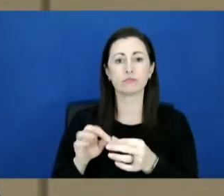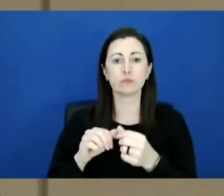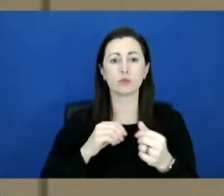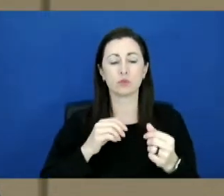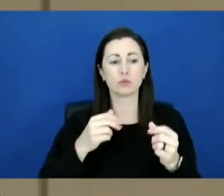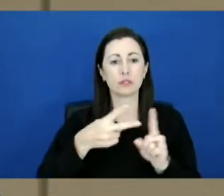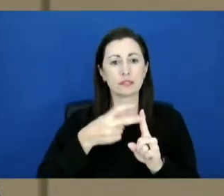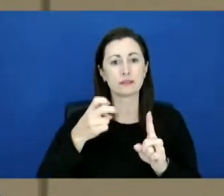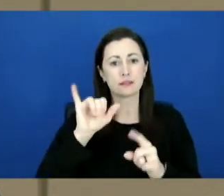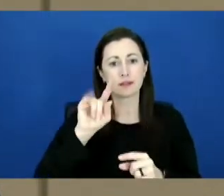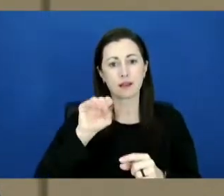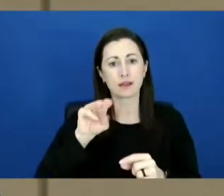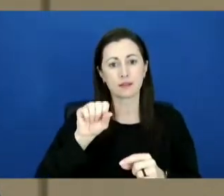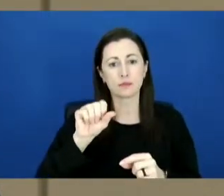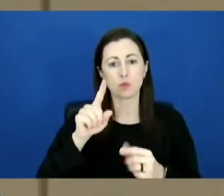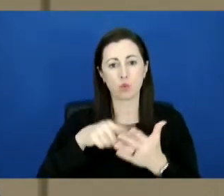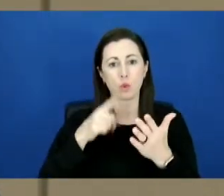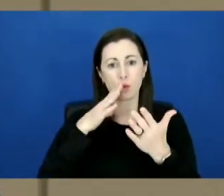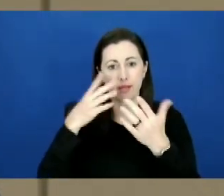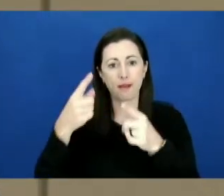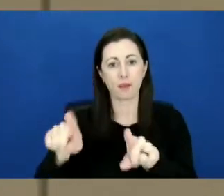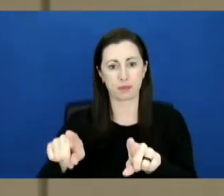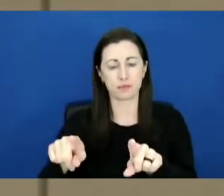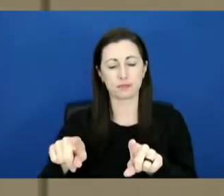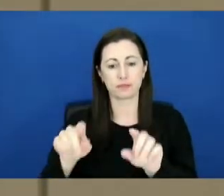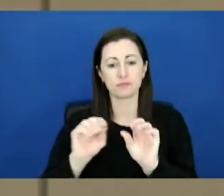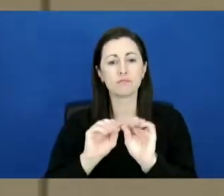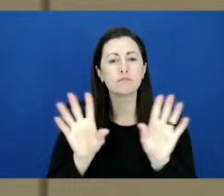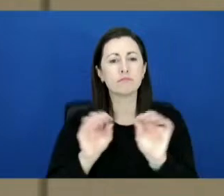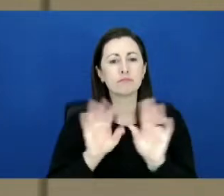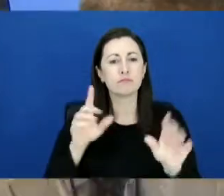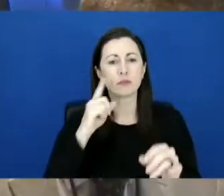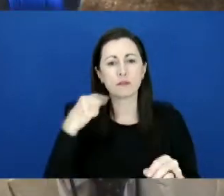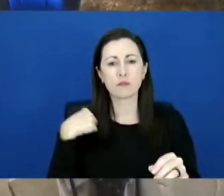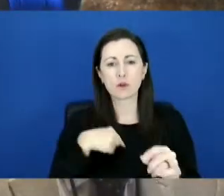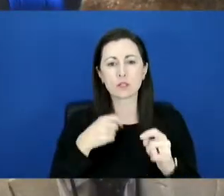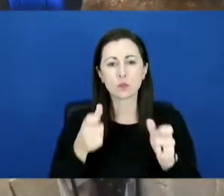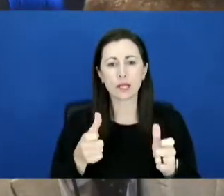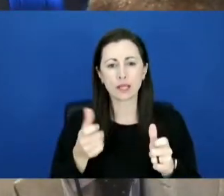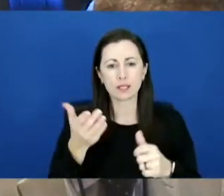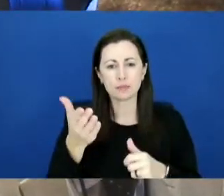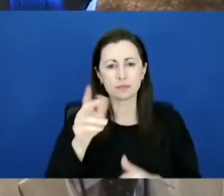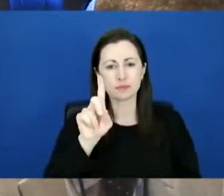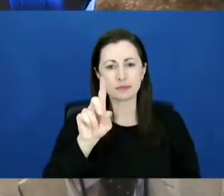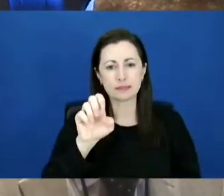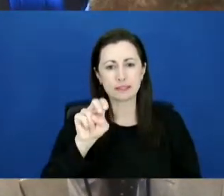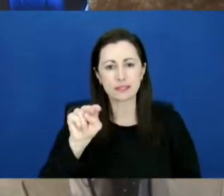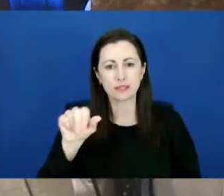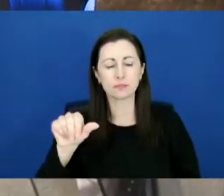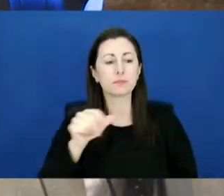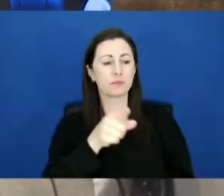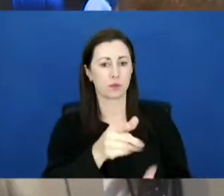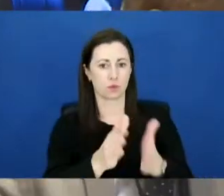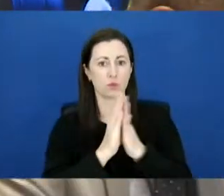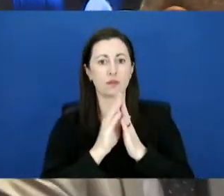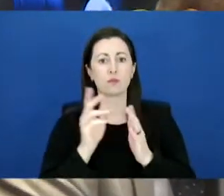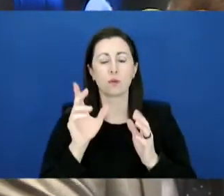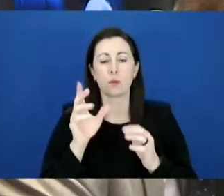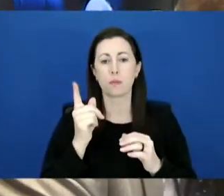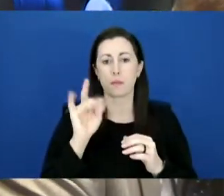SEE THIS INFORMATION AS RELATES TO CONSENT ITEMS AND WHAT WILL